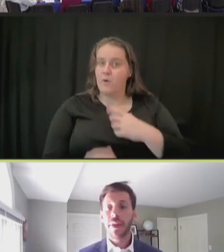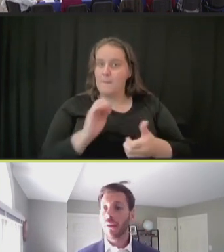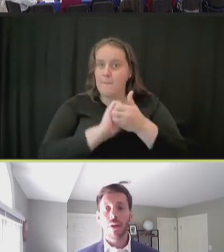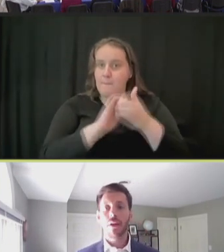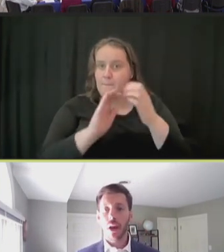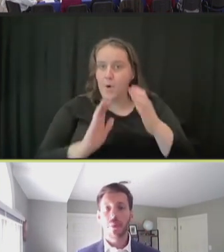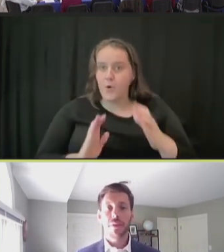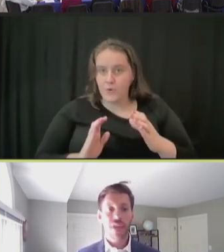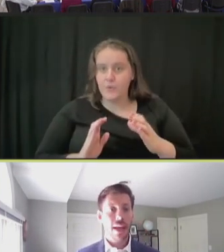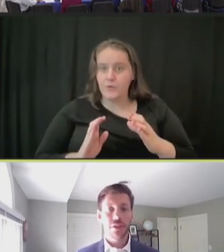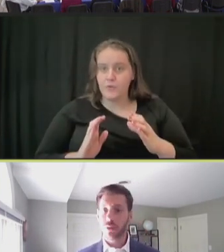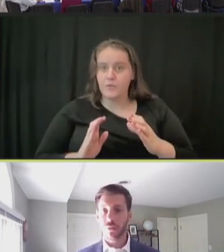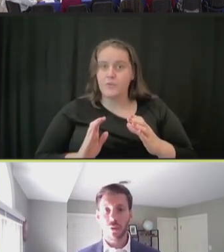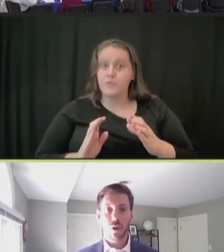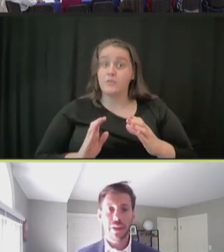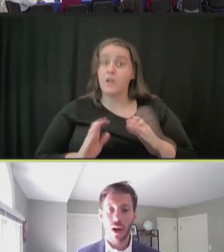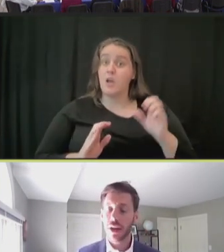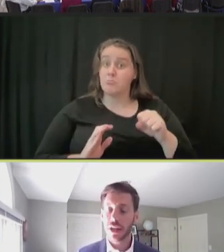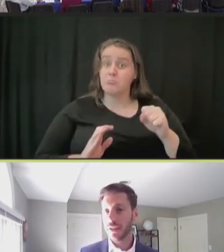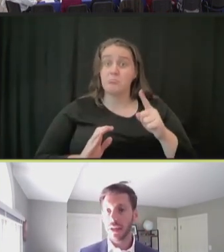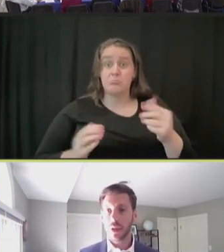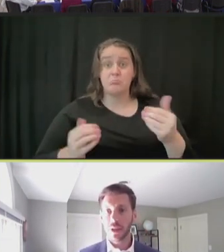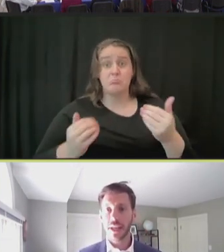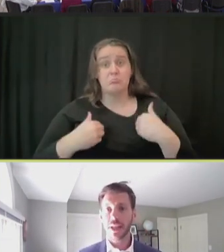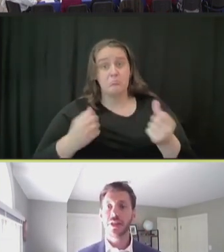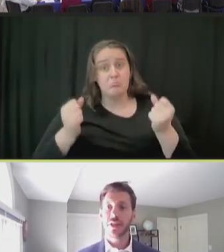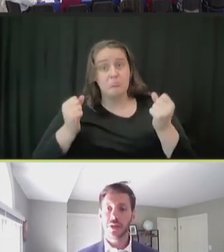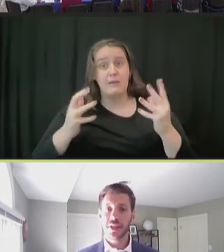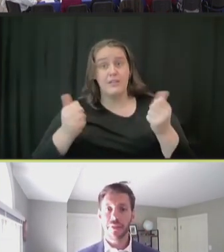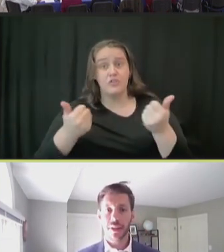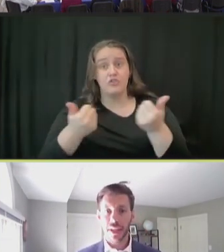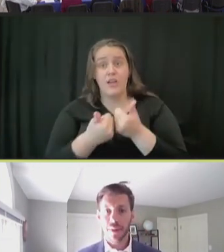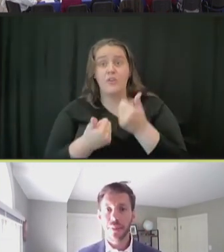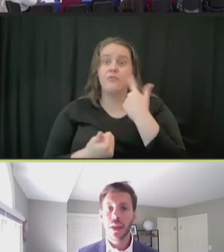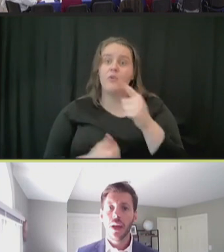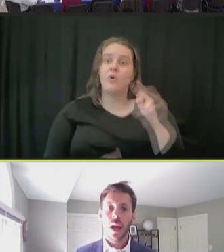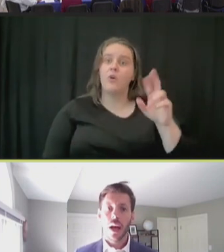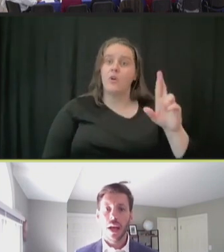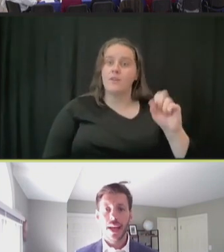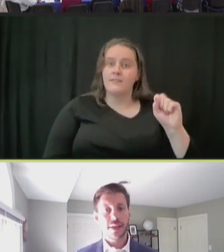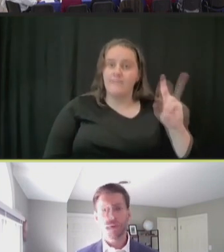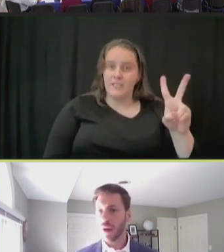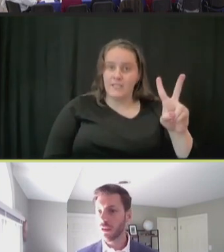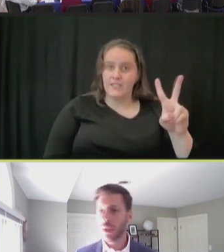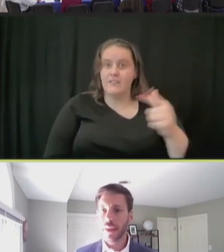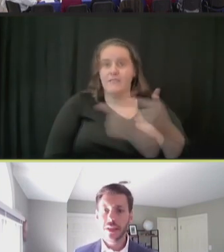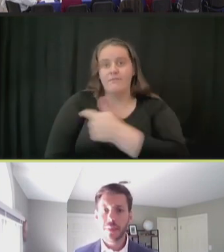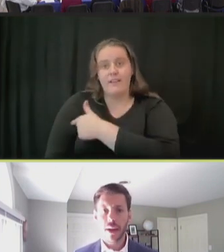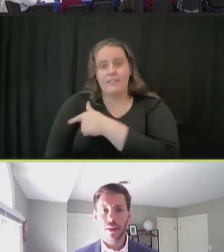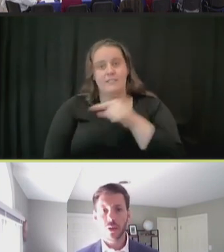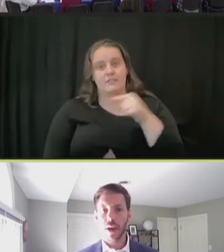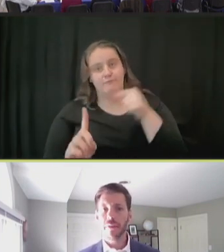there are a number of challenges for the RSV immunizations, specifically. As I'm sure everyone on this panel is aware,